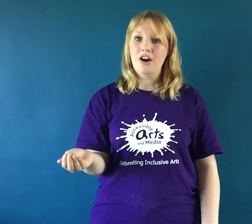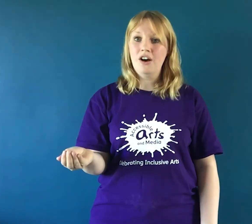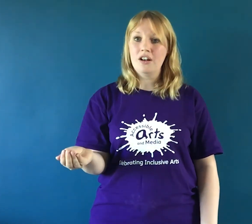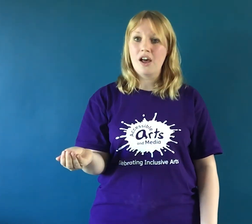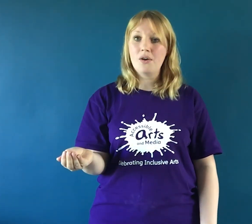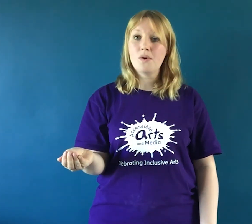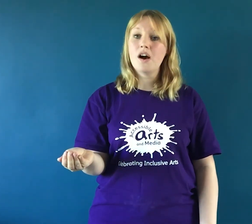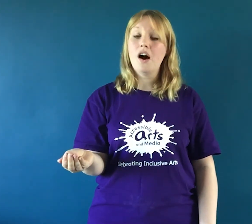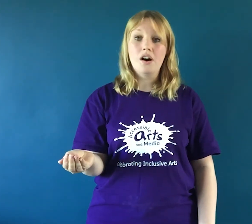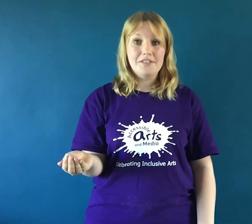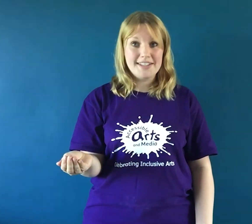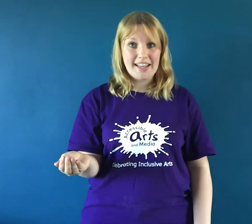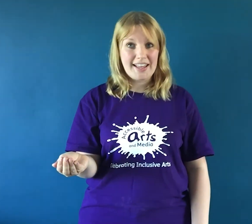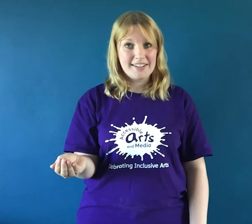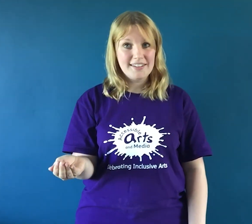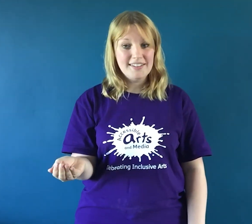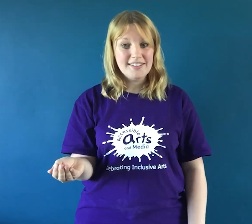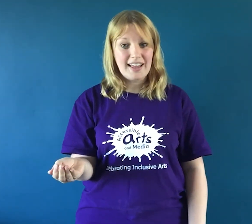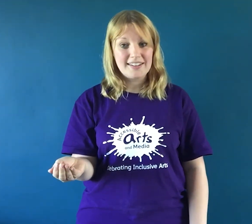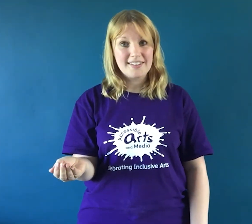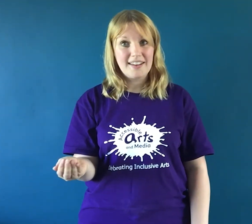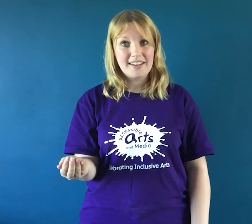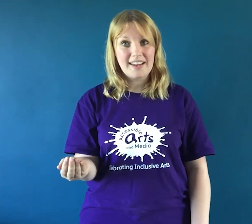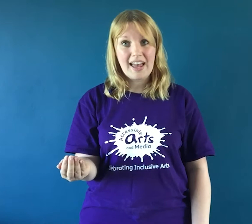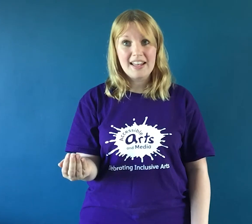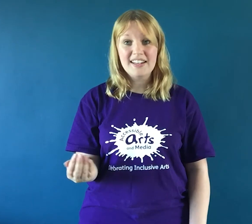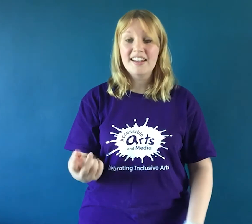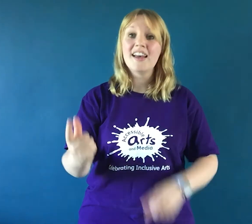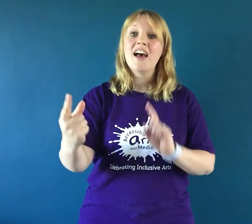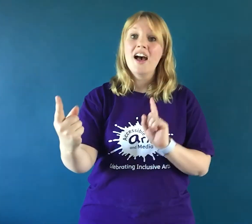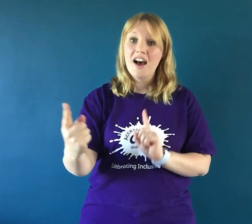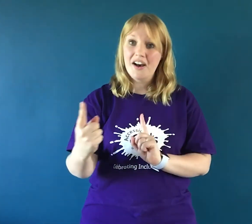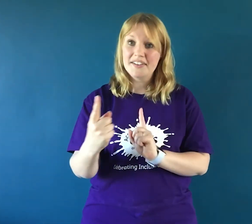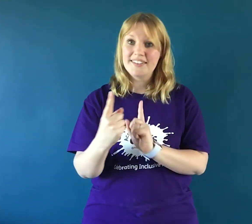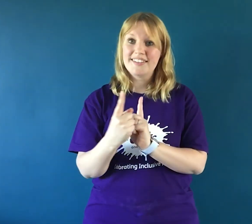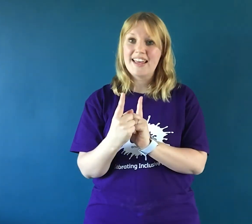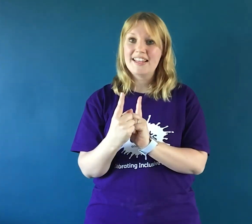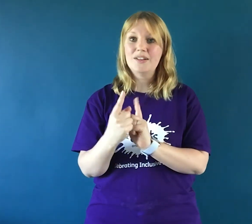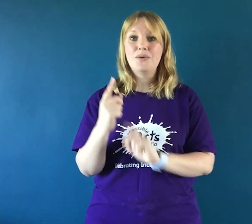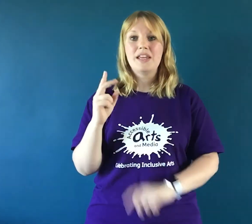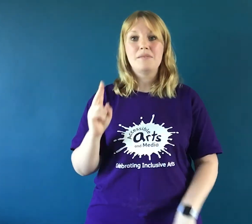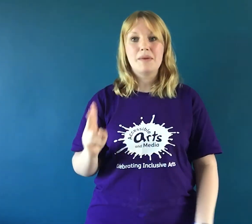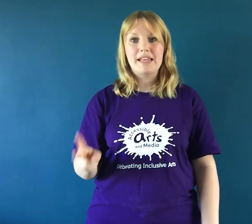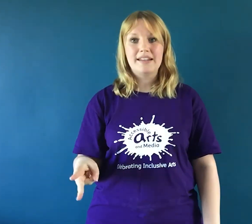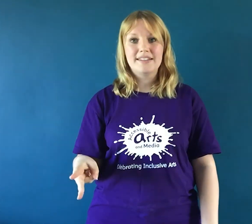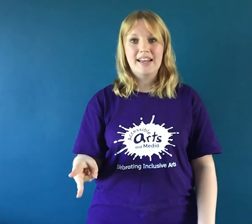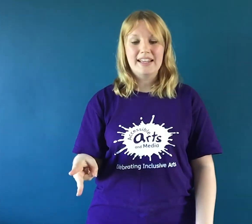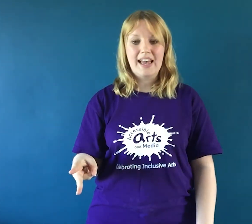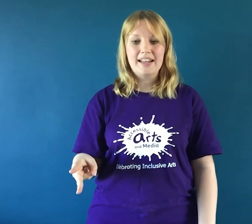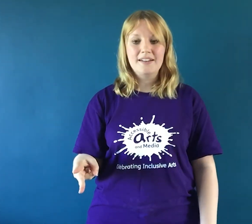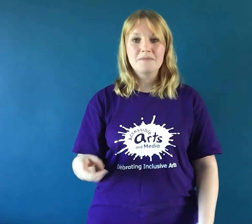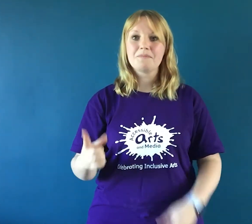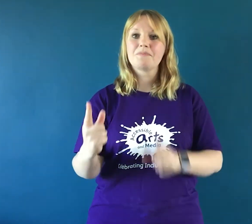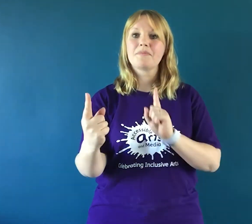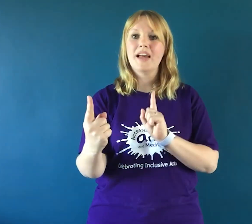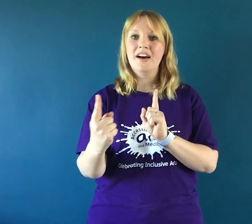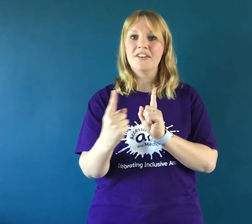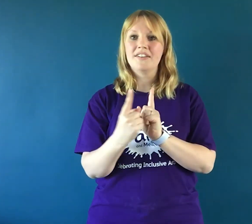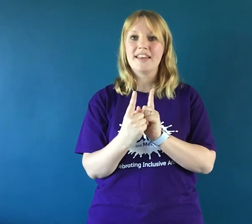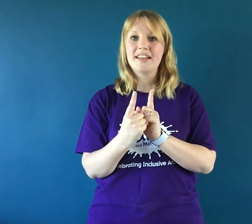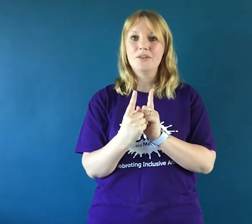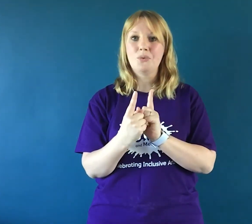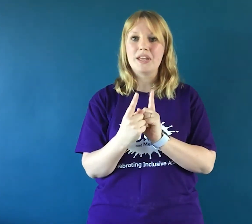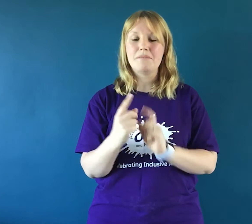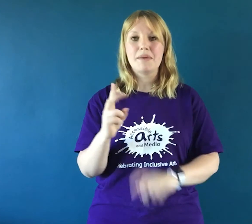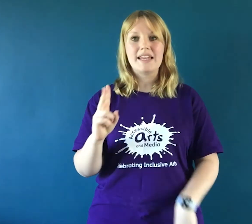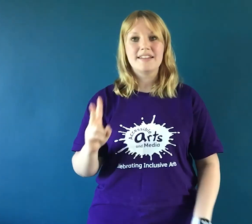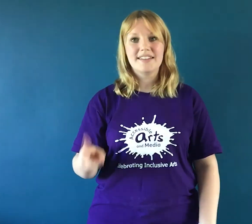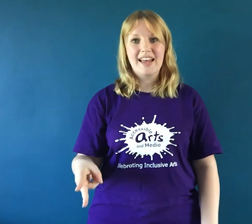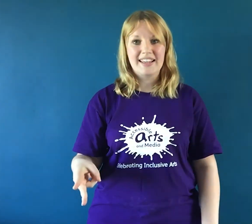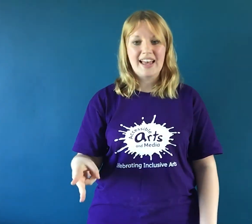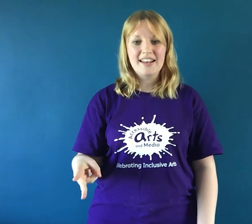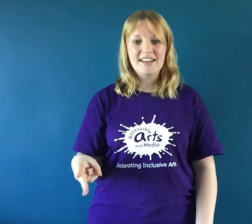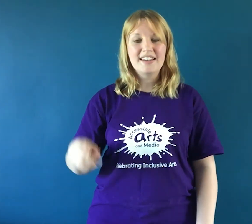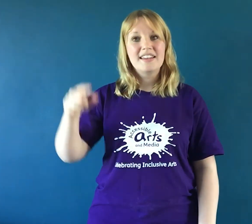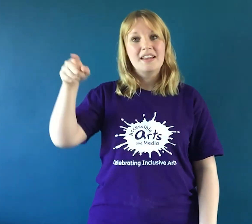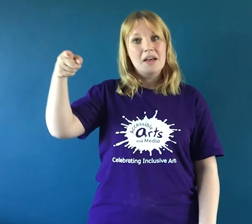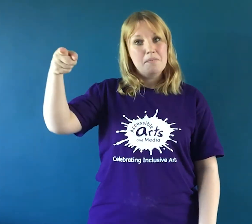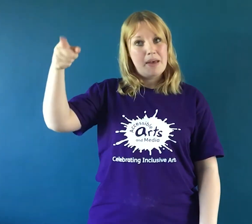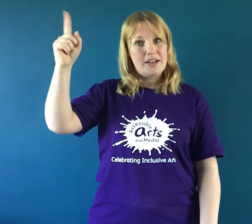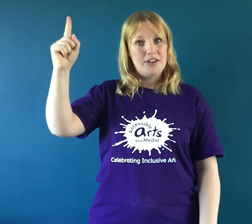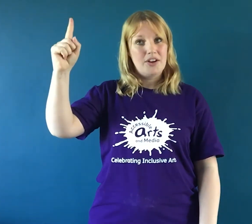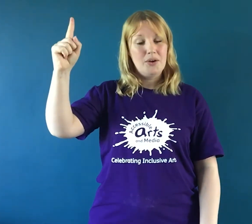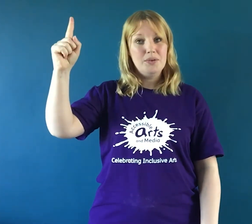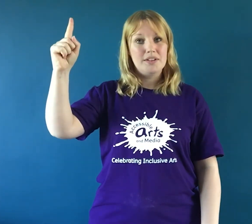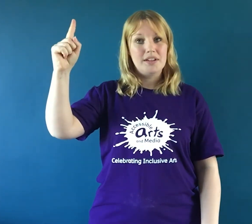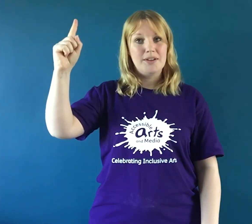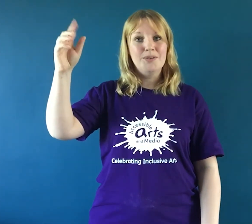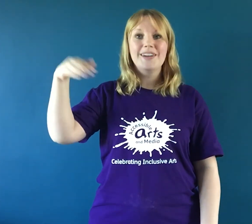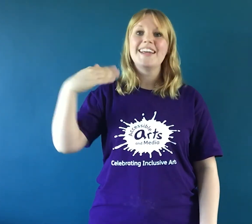hollow of his hands. And again. Until we meet again, until we meet again. May God hold you